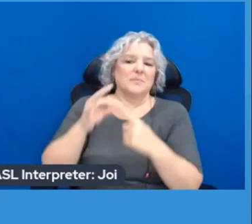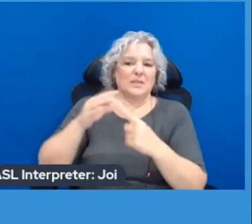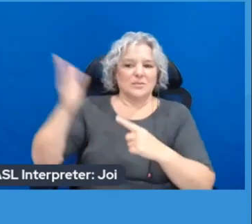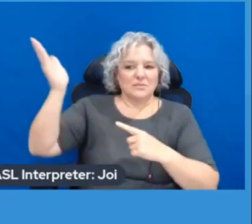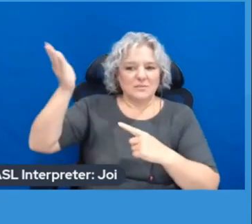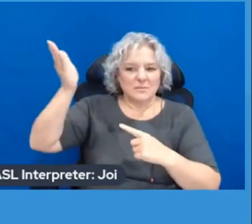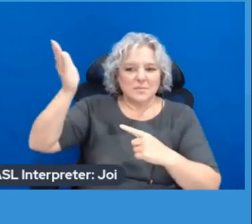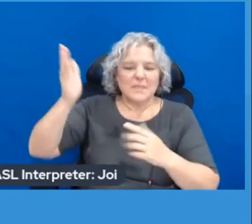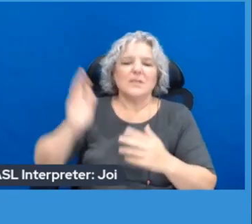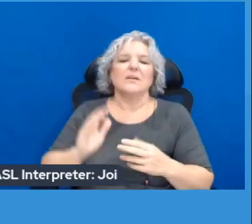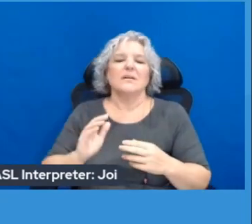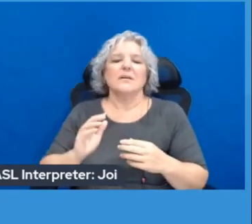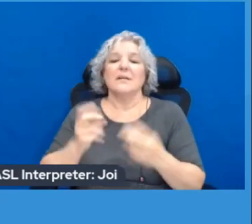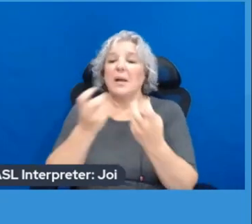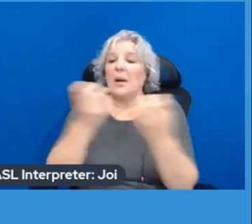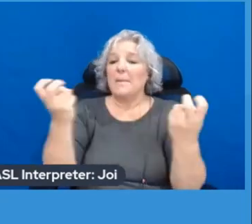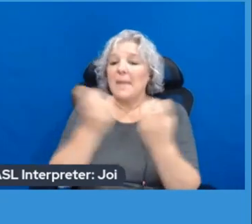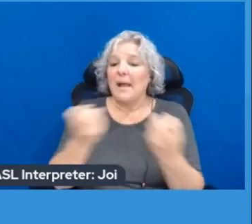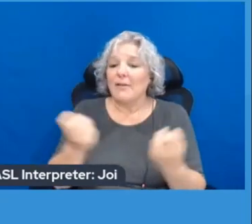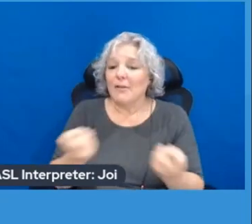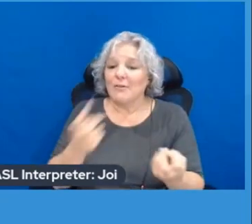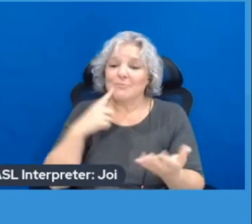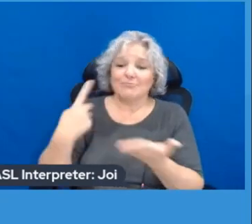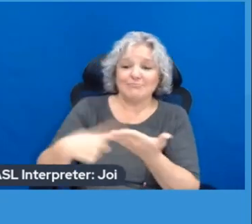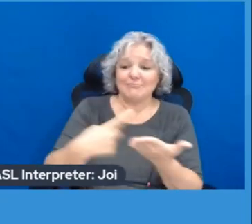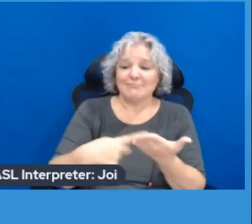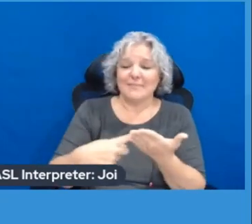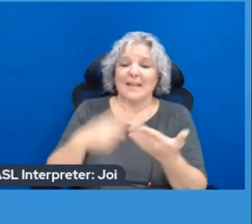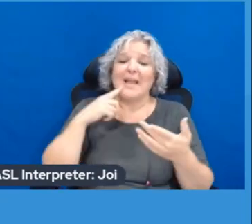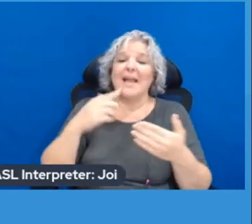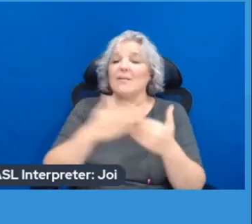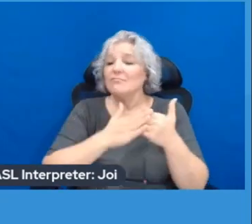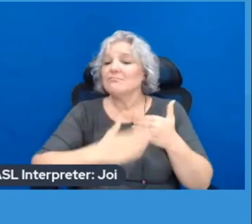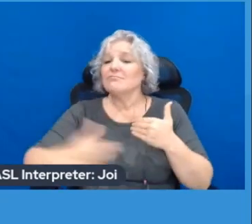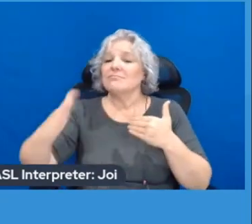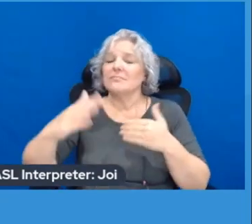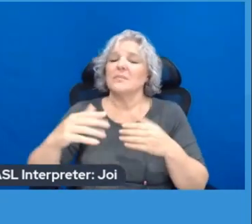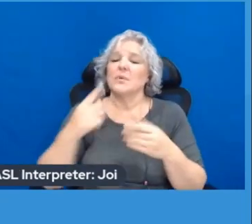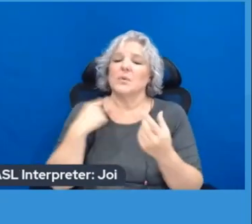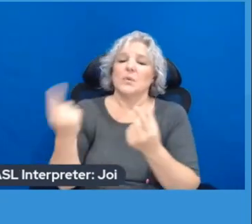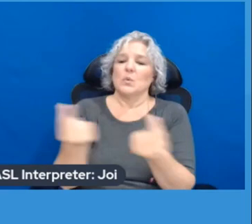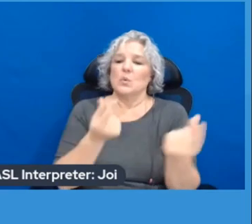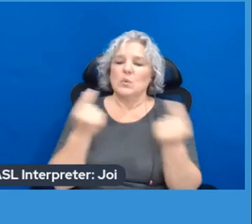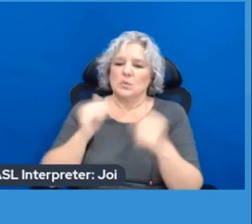discussing our current priorities and practices and technical assistance supporting IDEA.